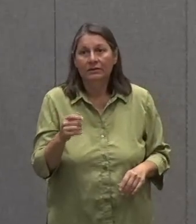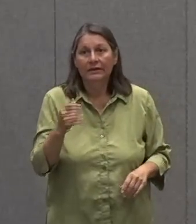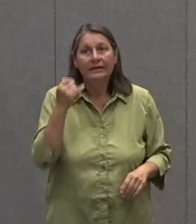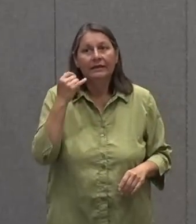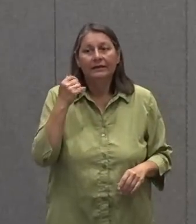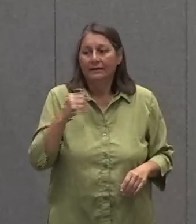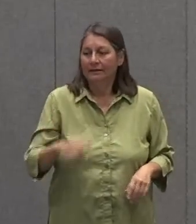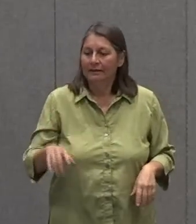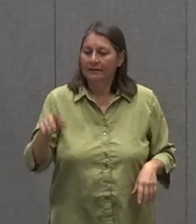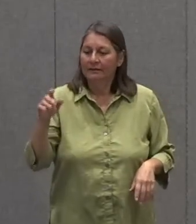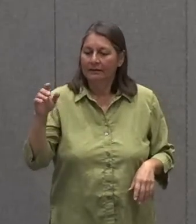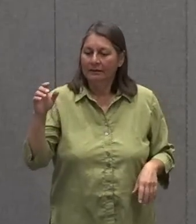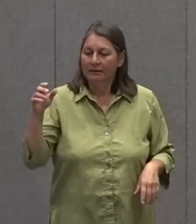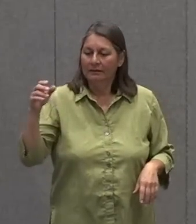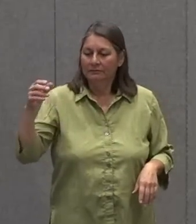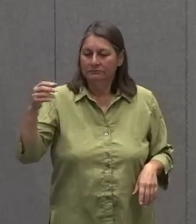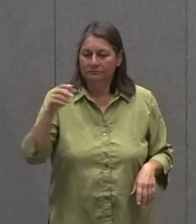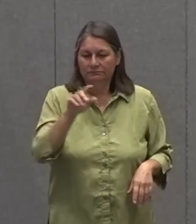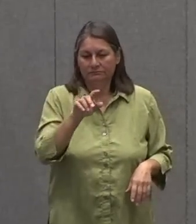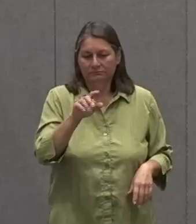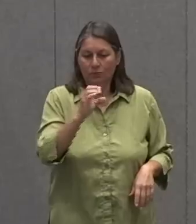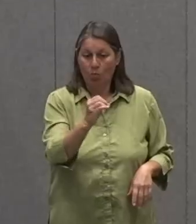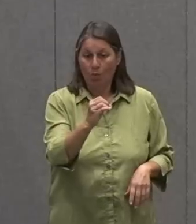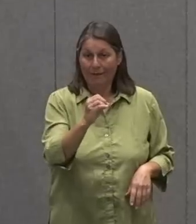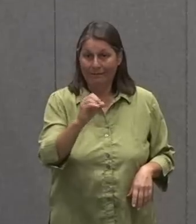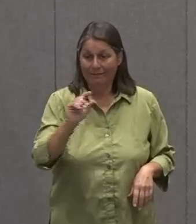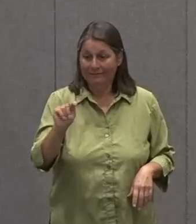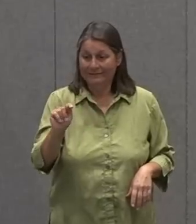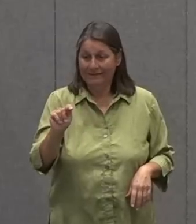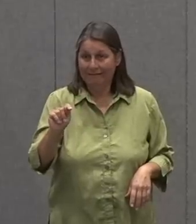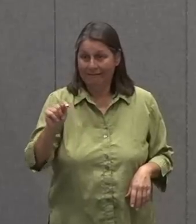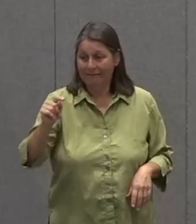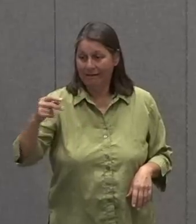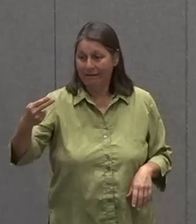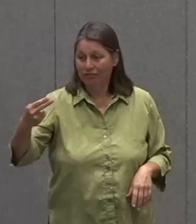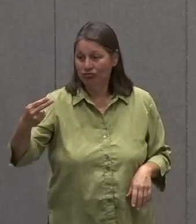the next place over would be my thousands.